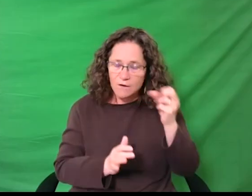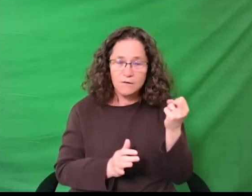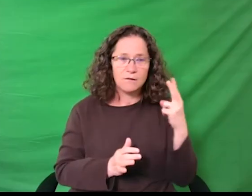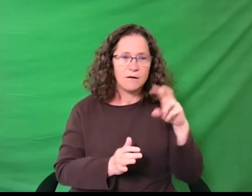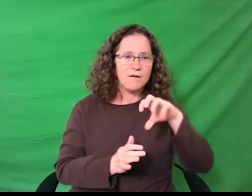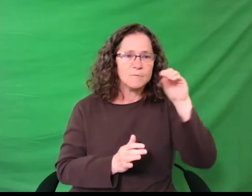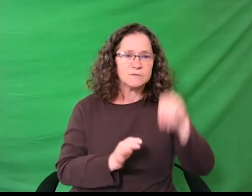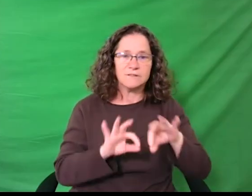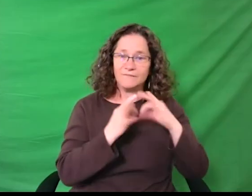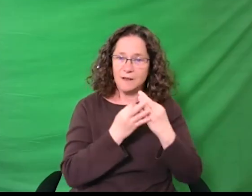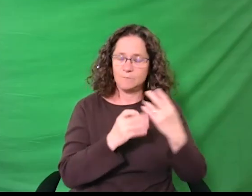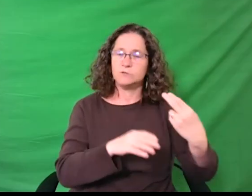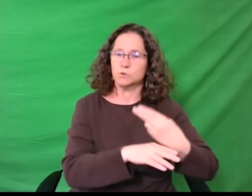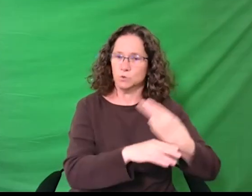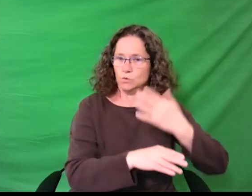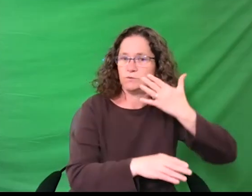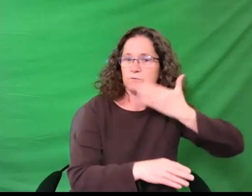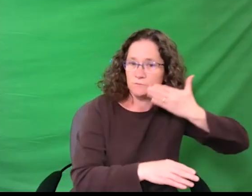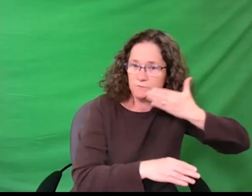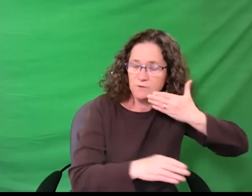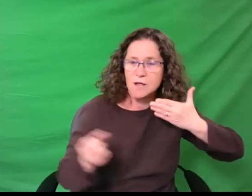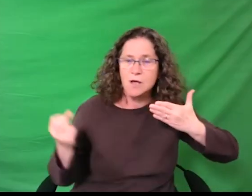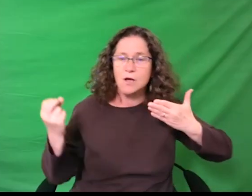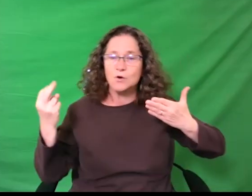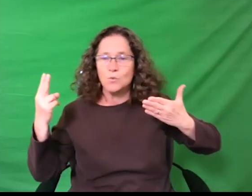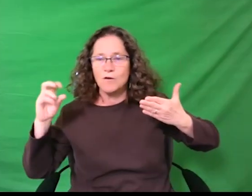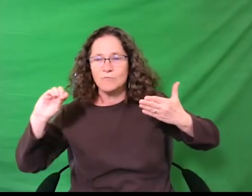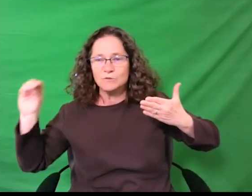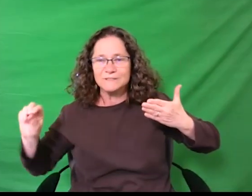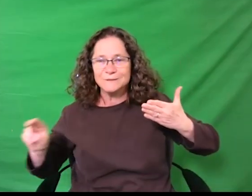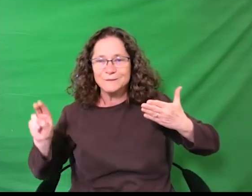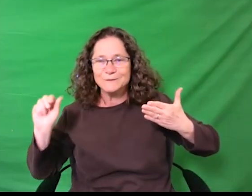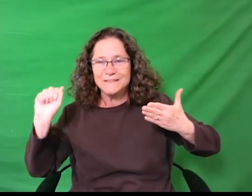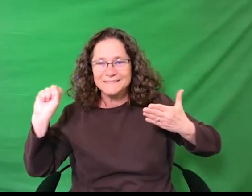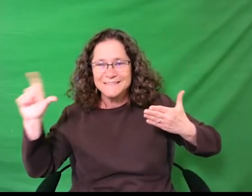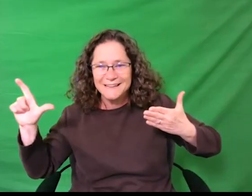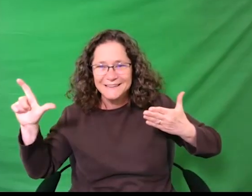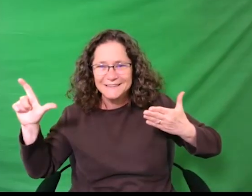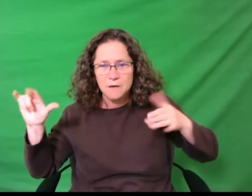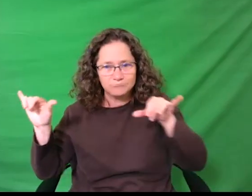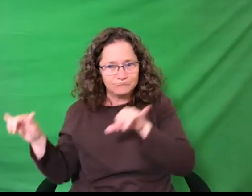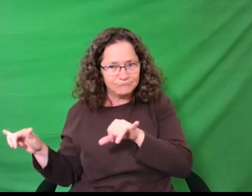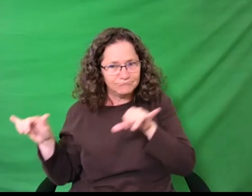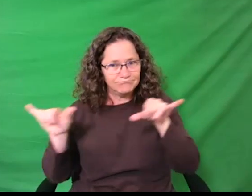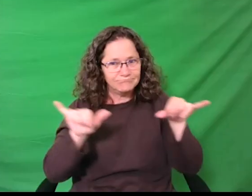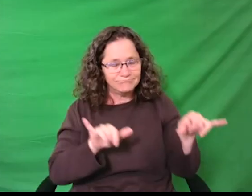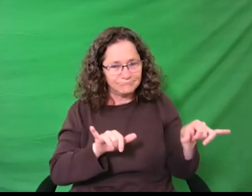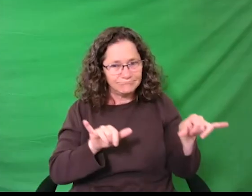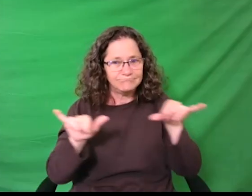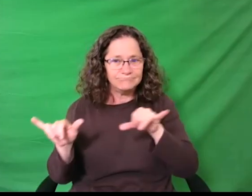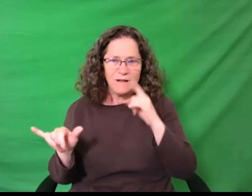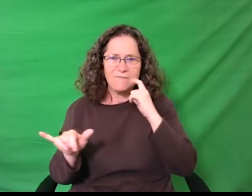So about the same number of families used each visual at home.